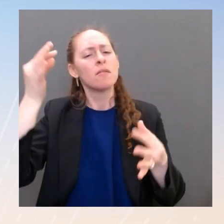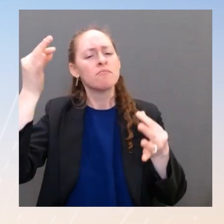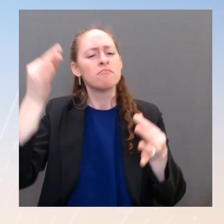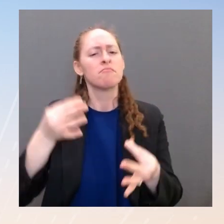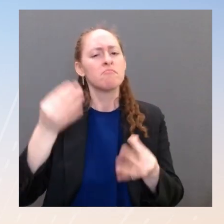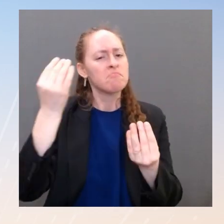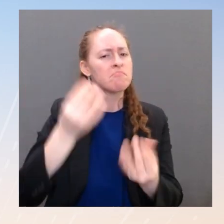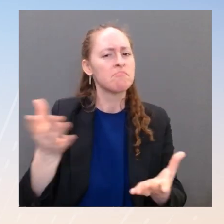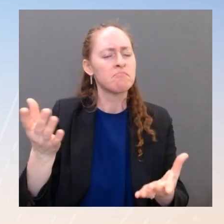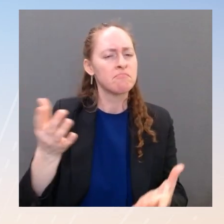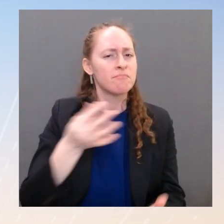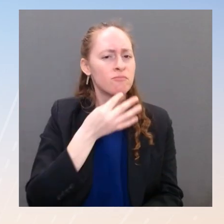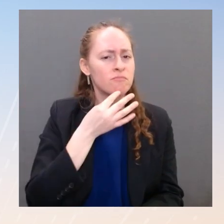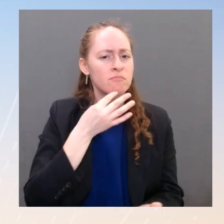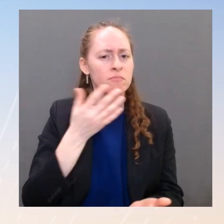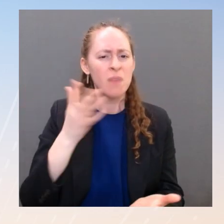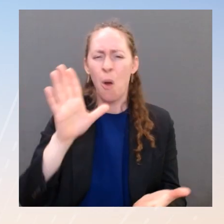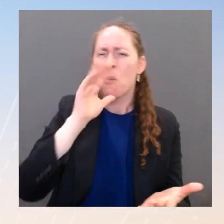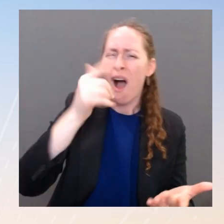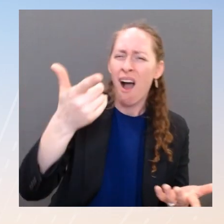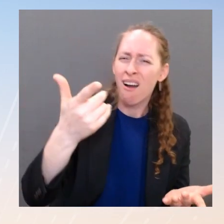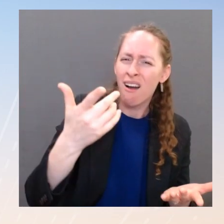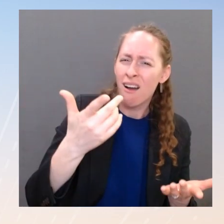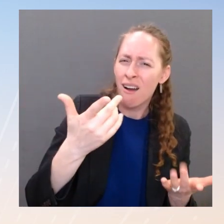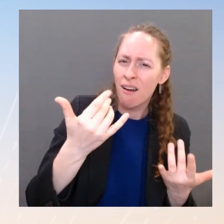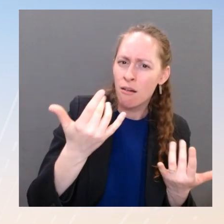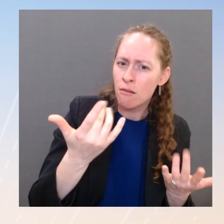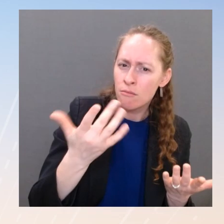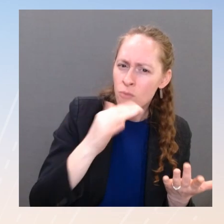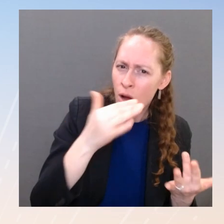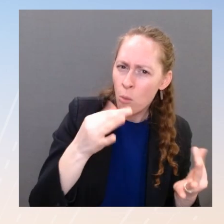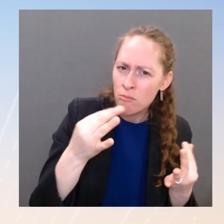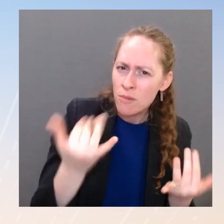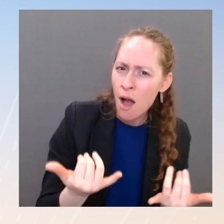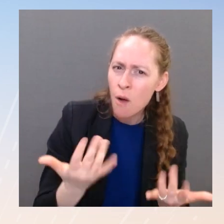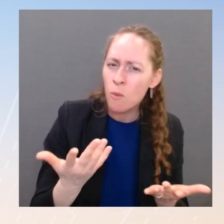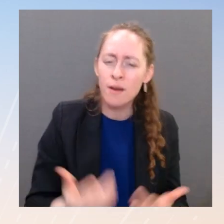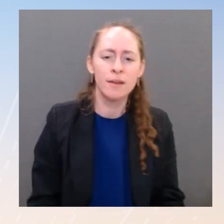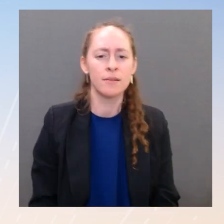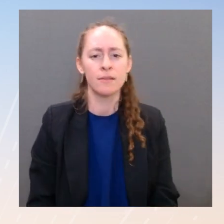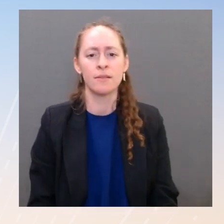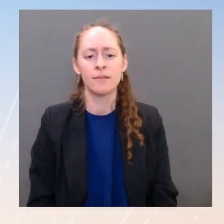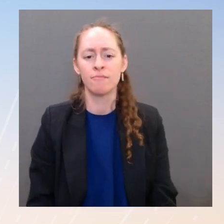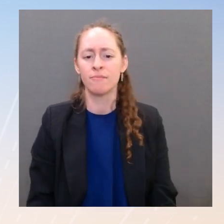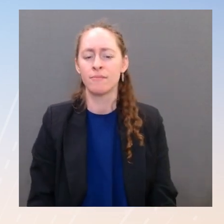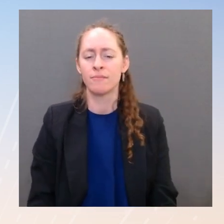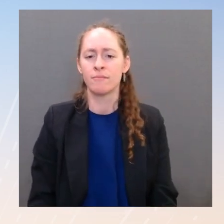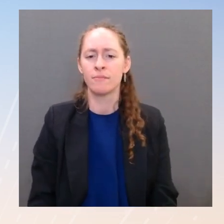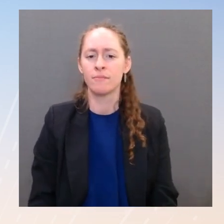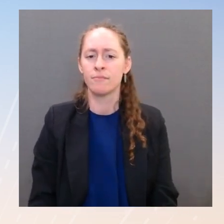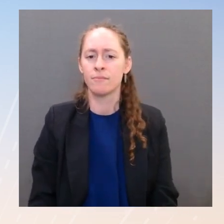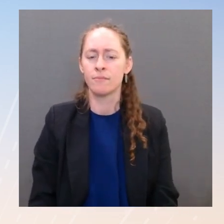for making a decision because of political pressure from some within his party? Ms. Psaki: Well, I think when we outlined the -- "by the end of August," what we conveyed